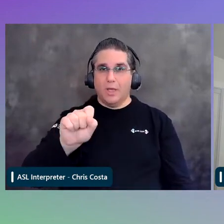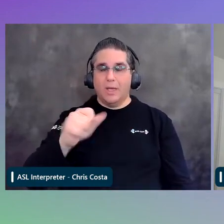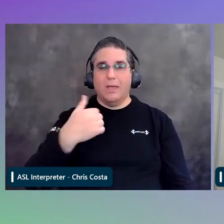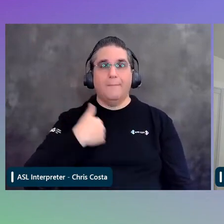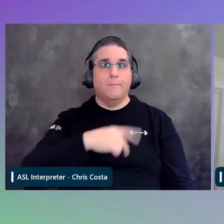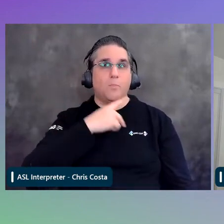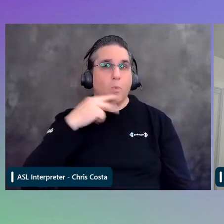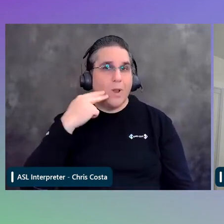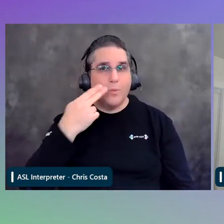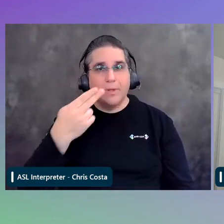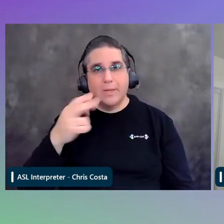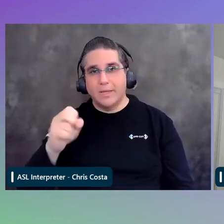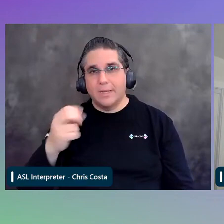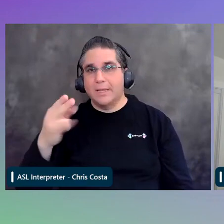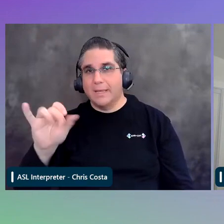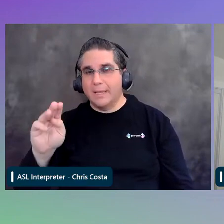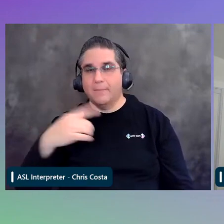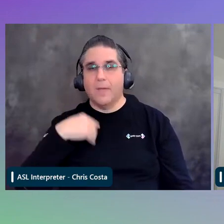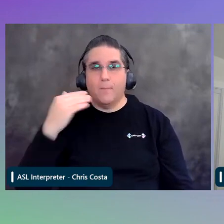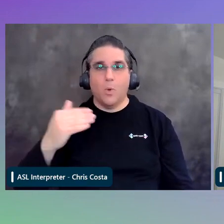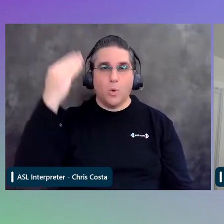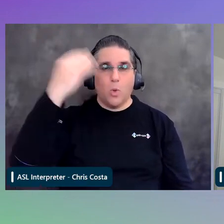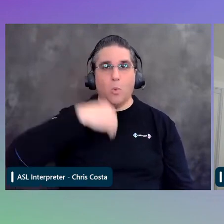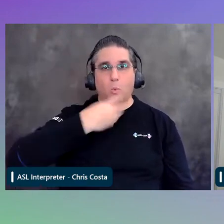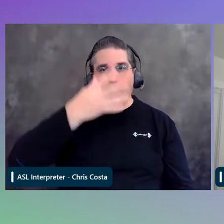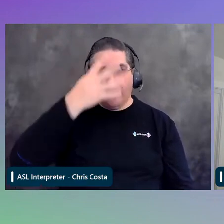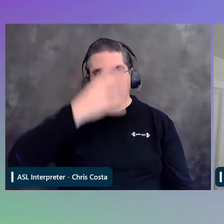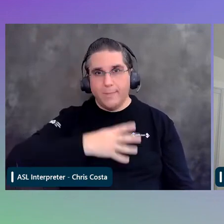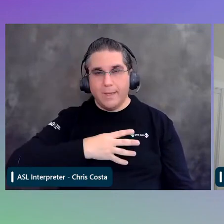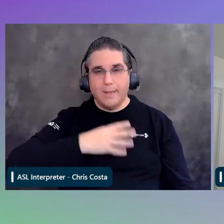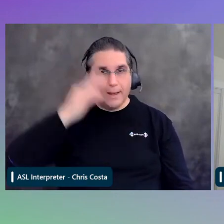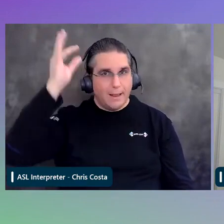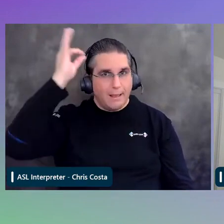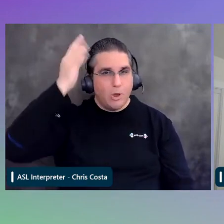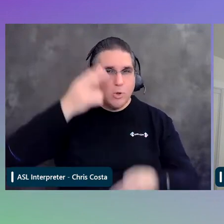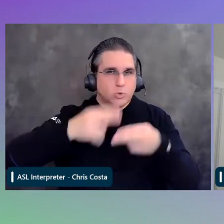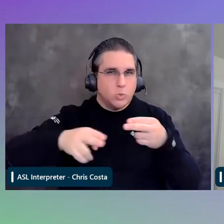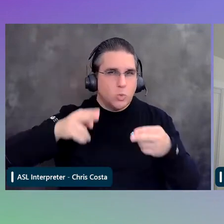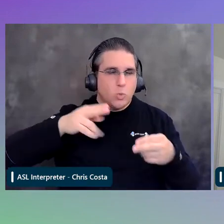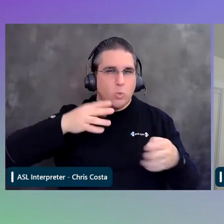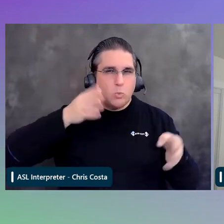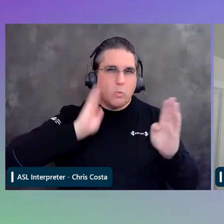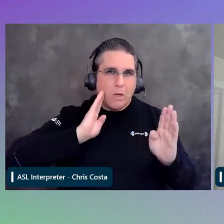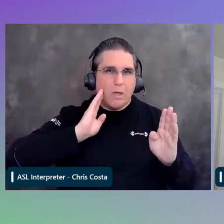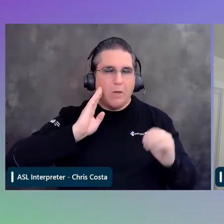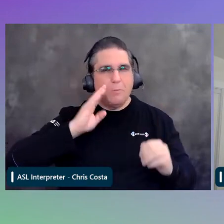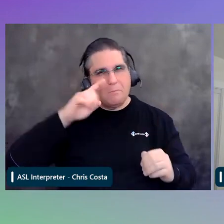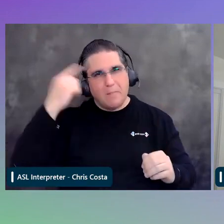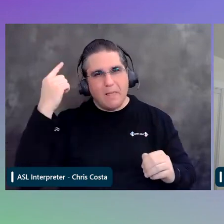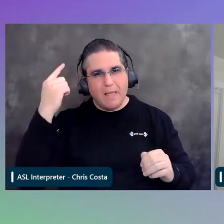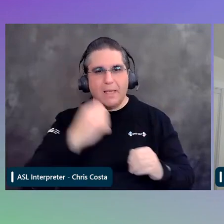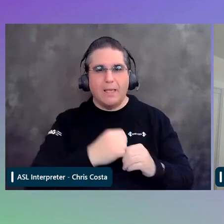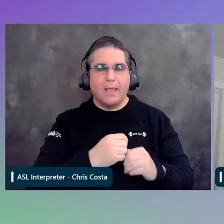and a tightly trimmed full black